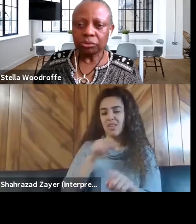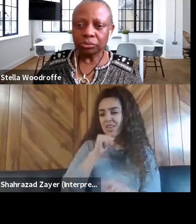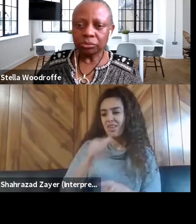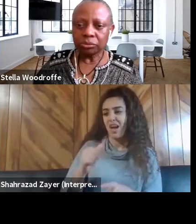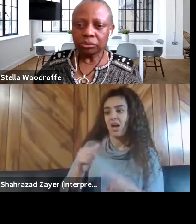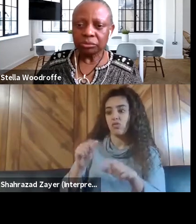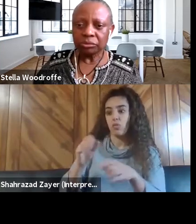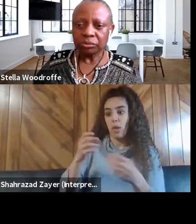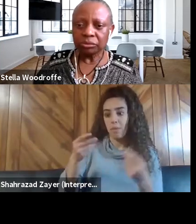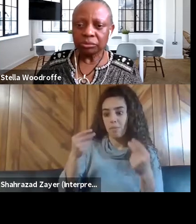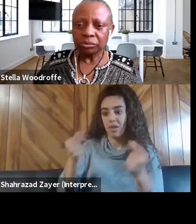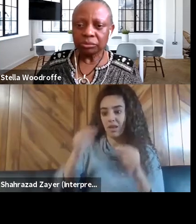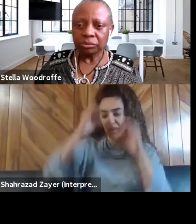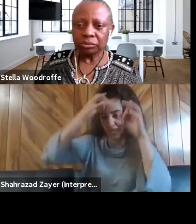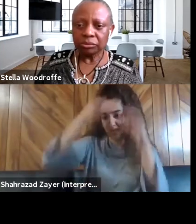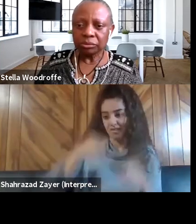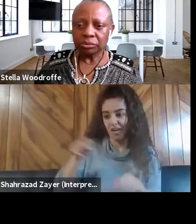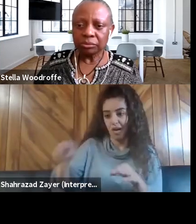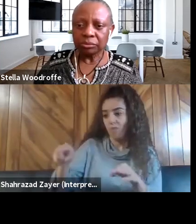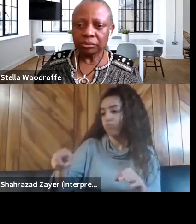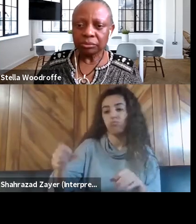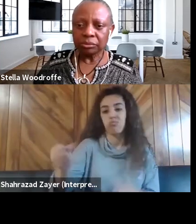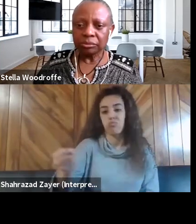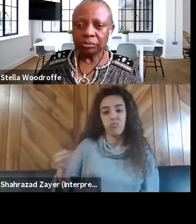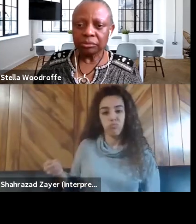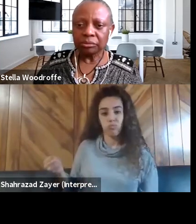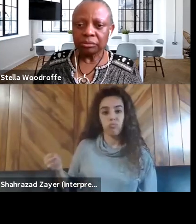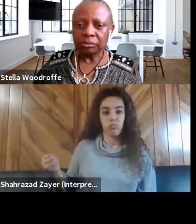them or least restrictive environment, I don't work for